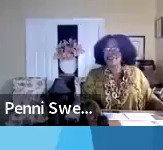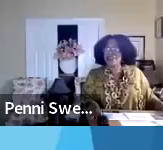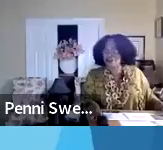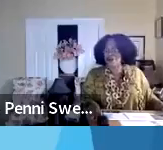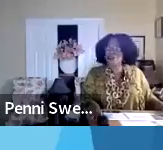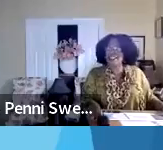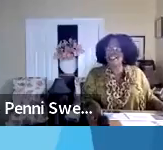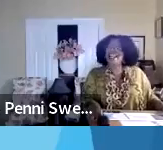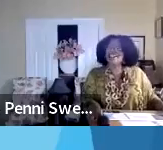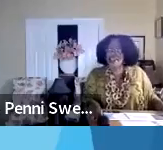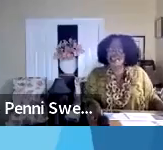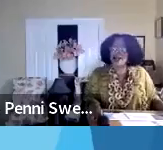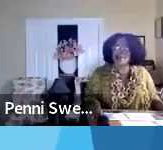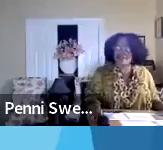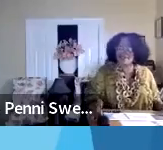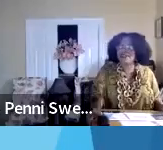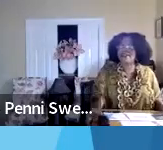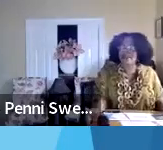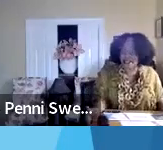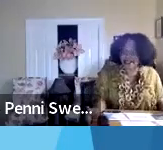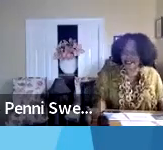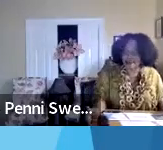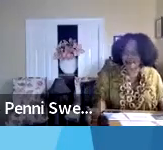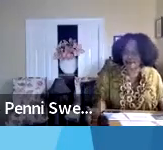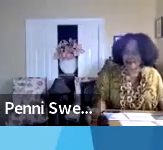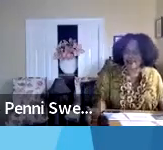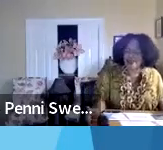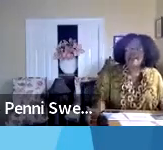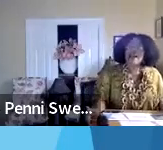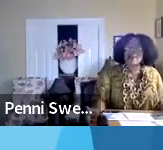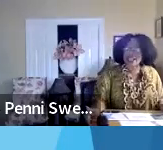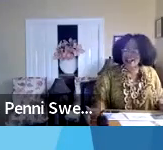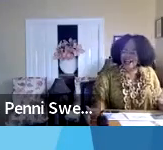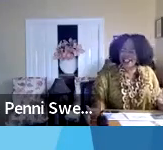as our presenters, Dr.